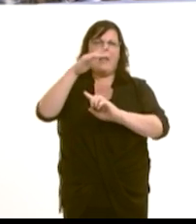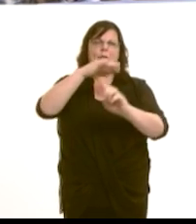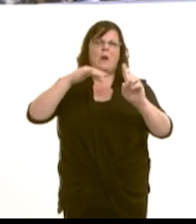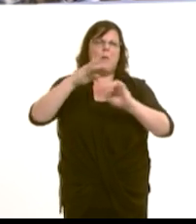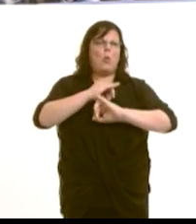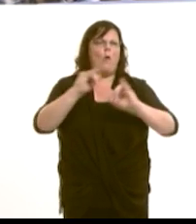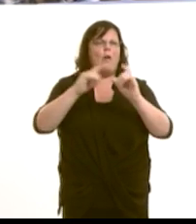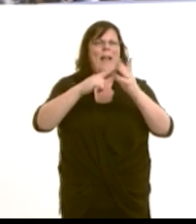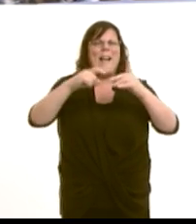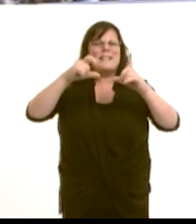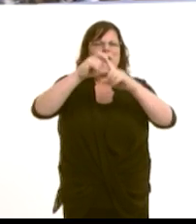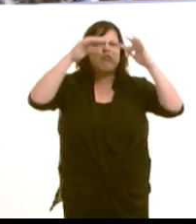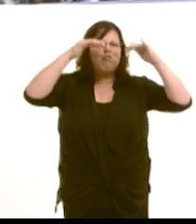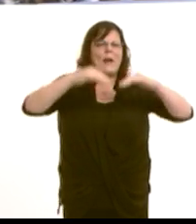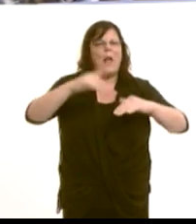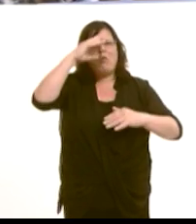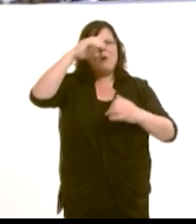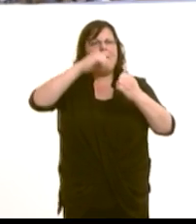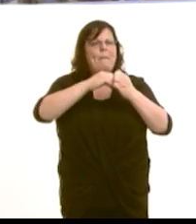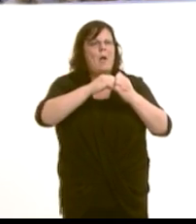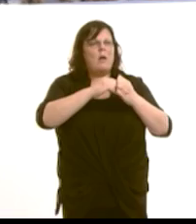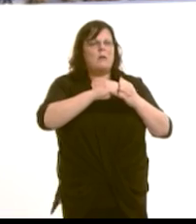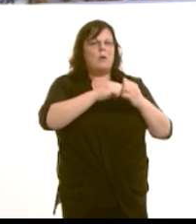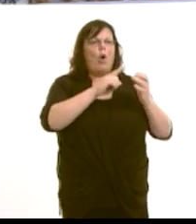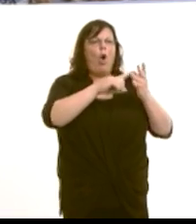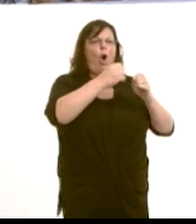I grew up in Bridgend, where the River Ogmore literally ran different colours, according